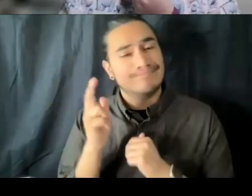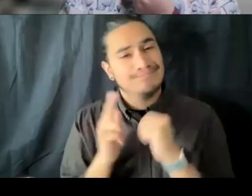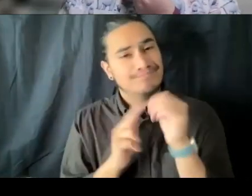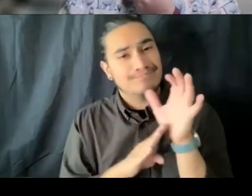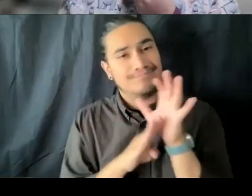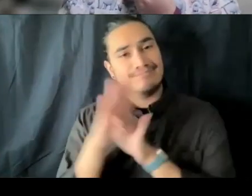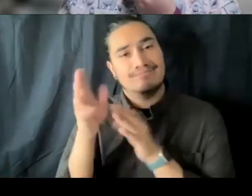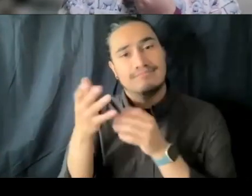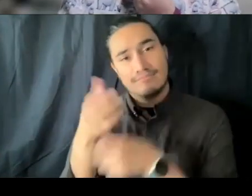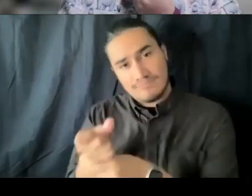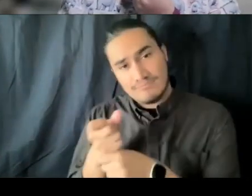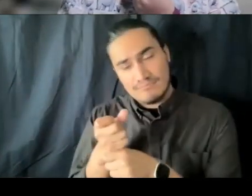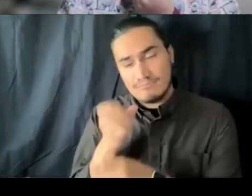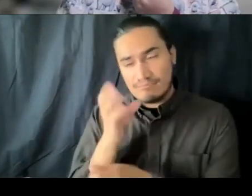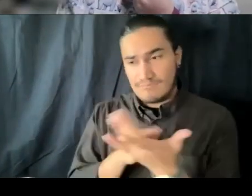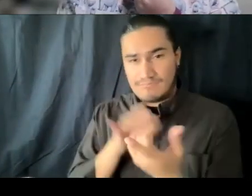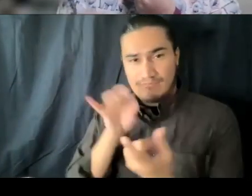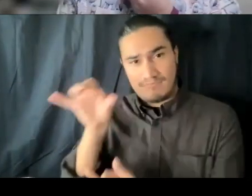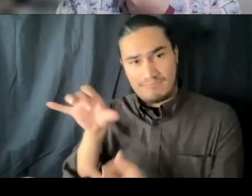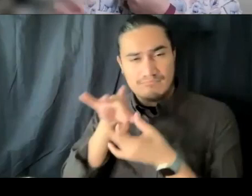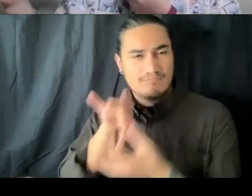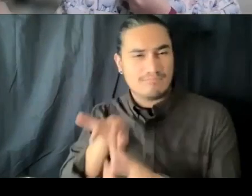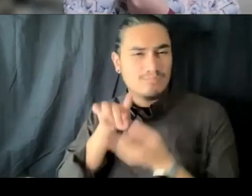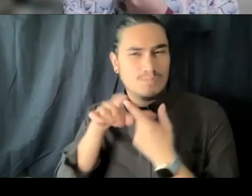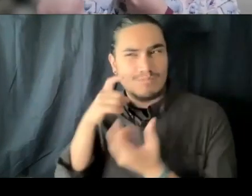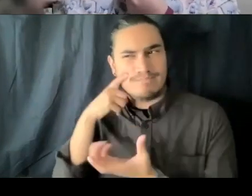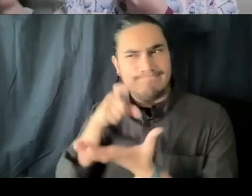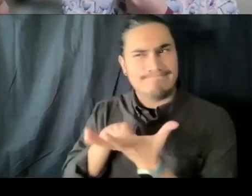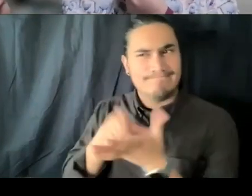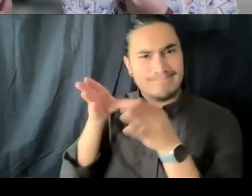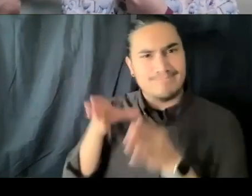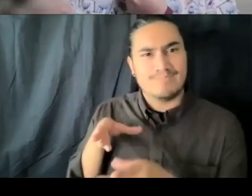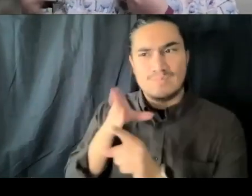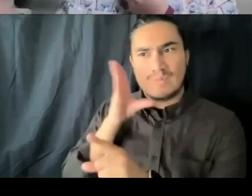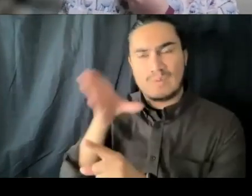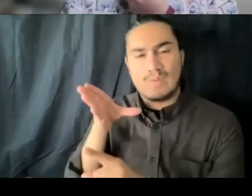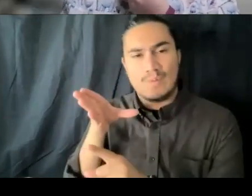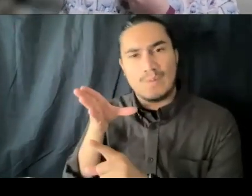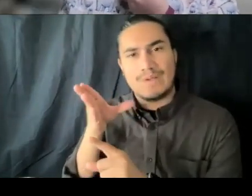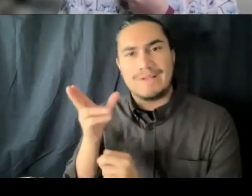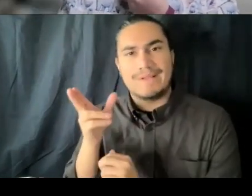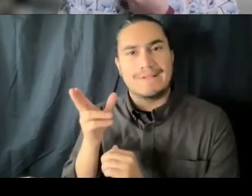Part of this is being able to recognize people are gonna build that trust at different pieces.